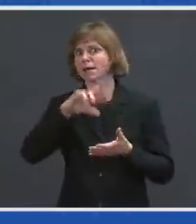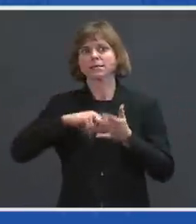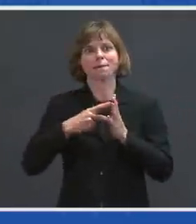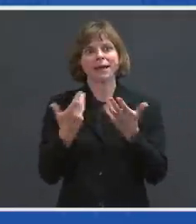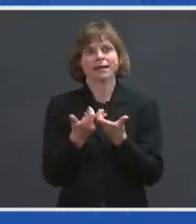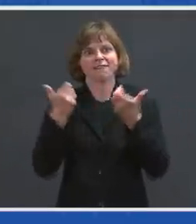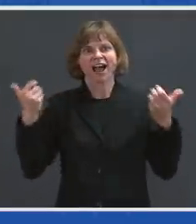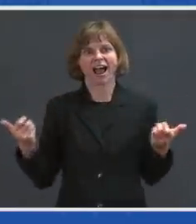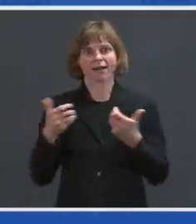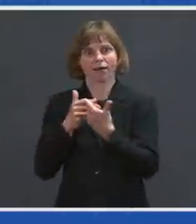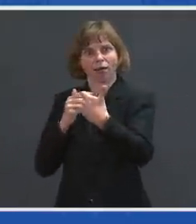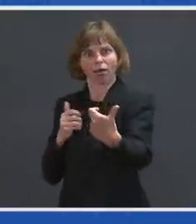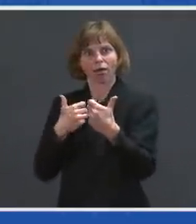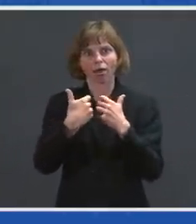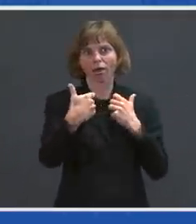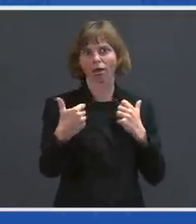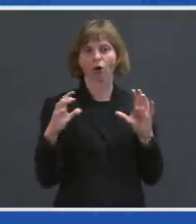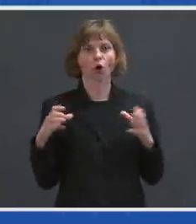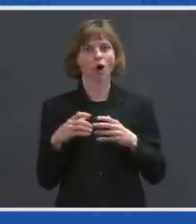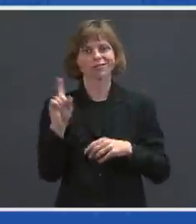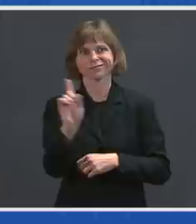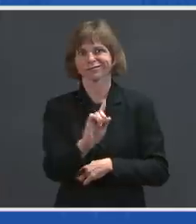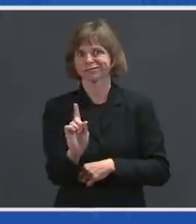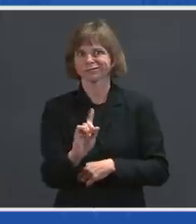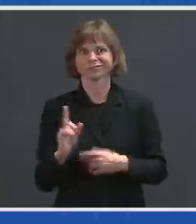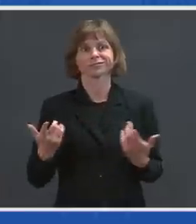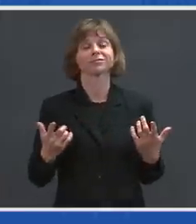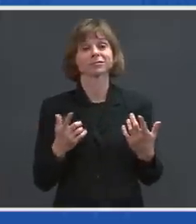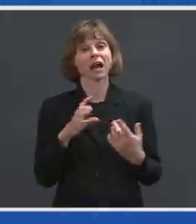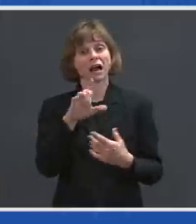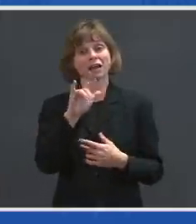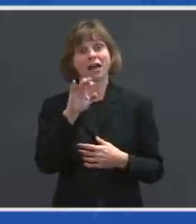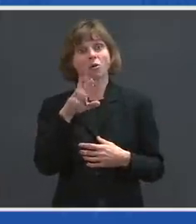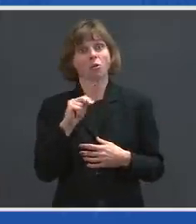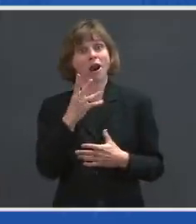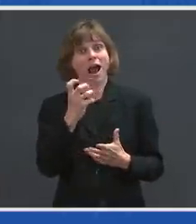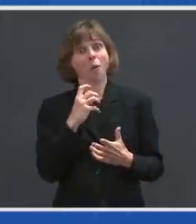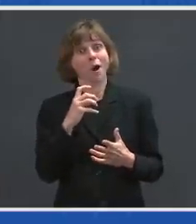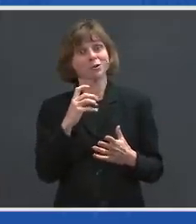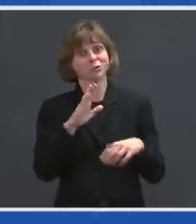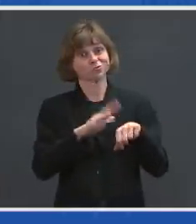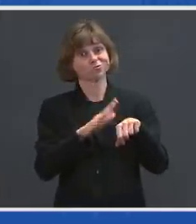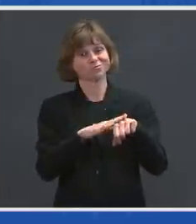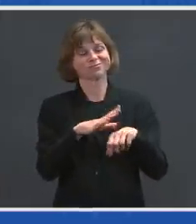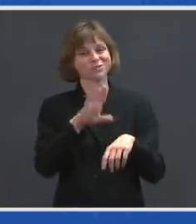Congressman Clyburn, I also want to note that it was almost exactly a year ago today